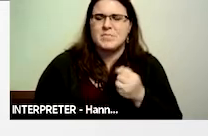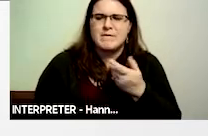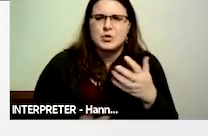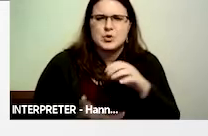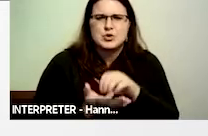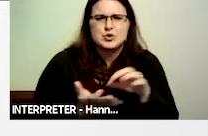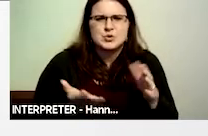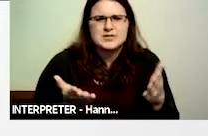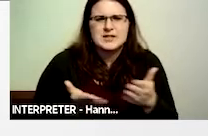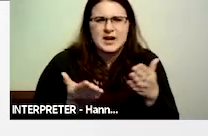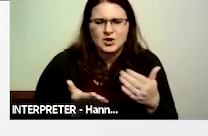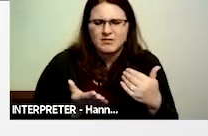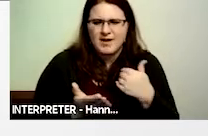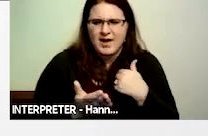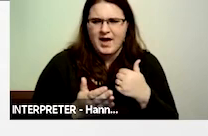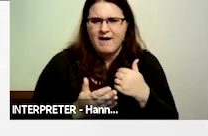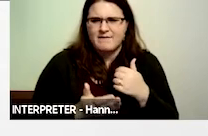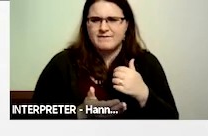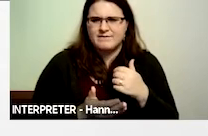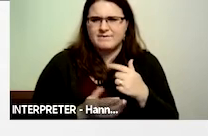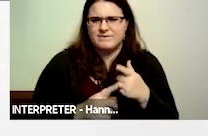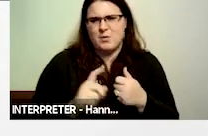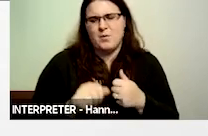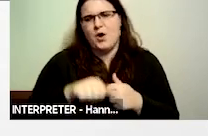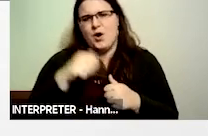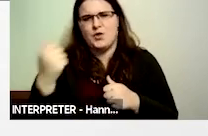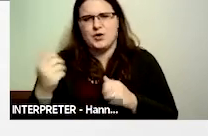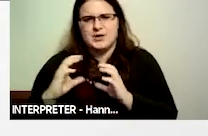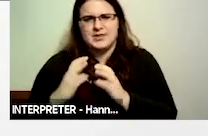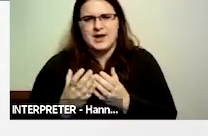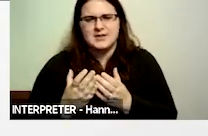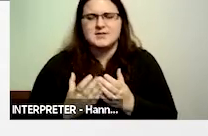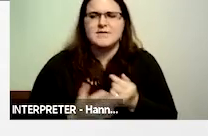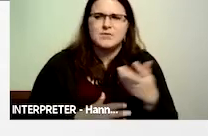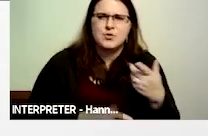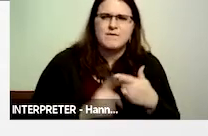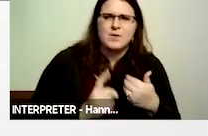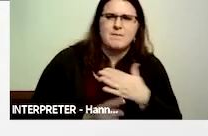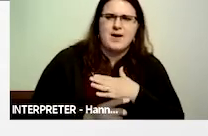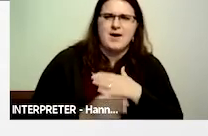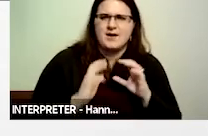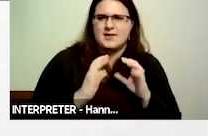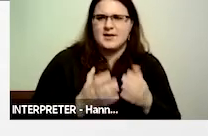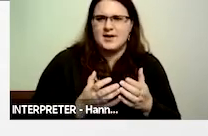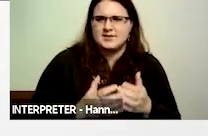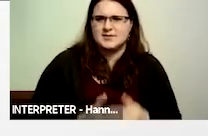Ben Woelk: Have one general from just semester one Ben Woelk: Possibly from another class. Rick Mislan: But now I see,